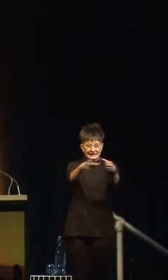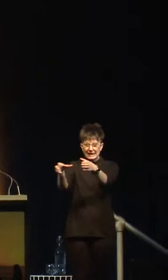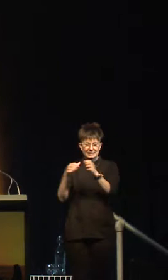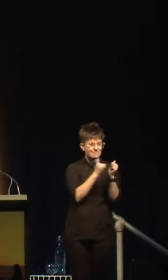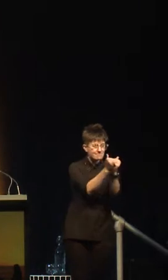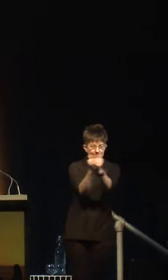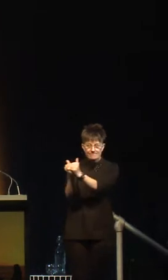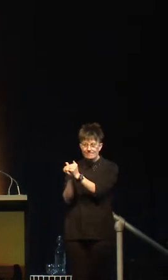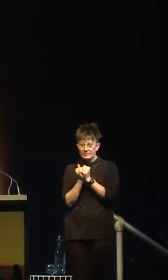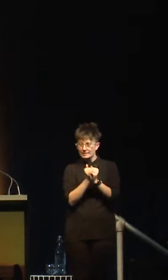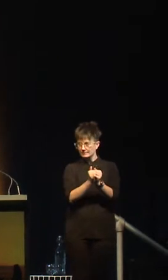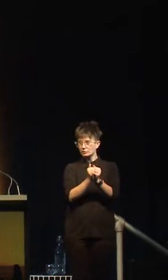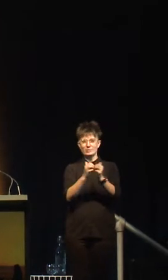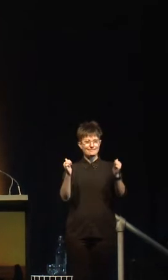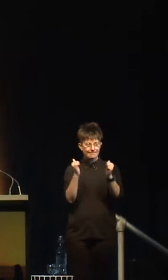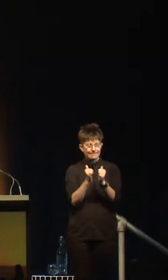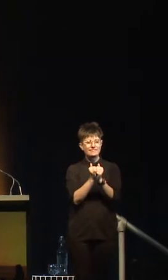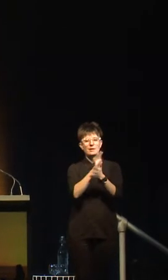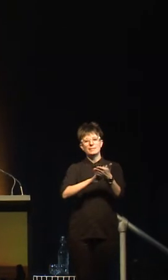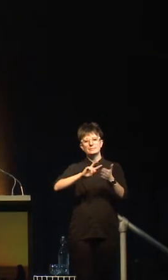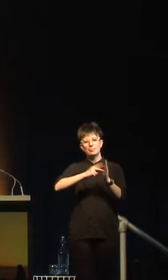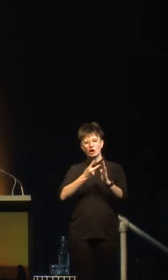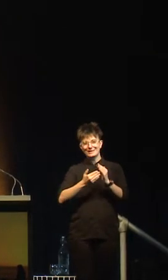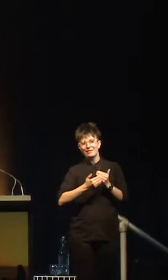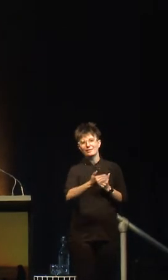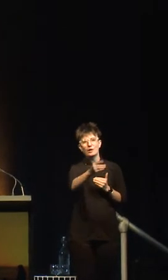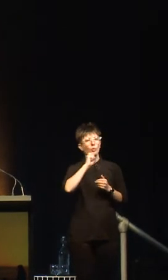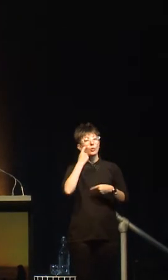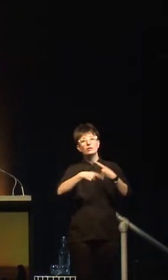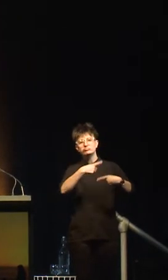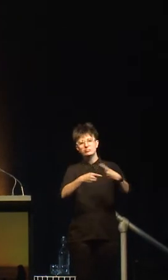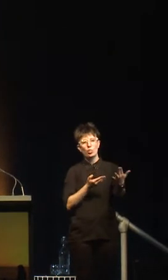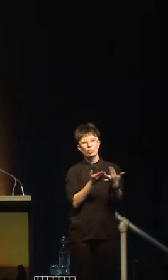the next, you know three or four or five changes of government over the course the next 30